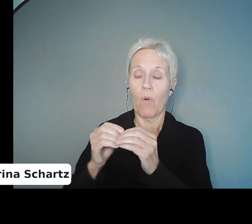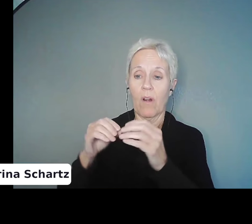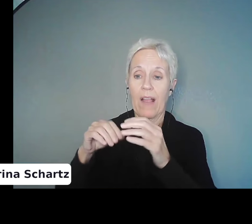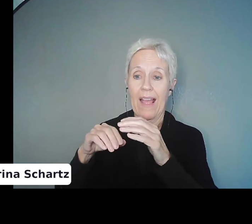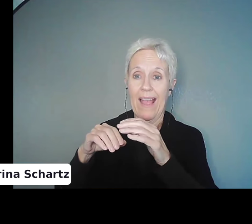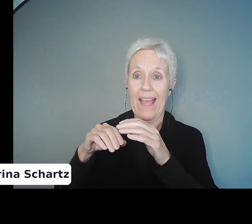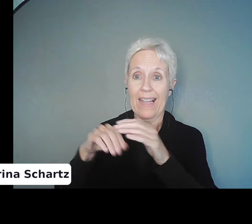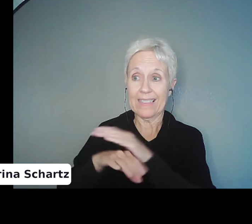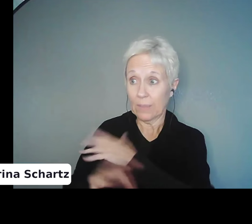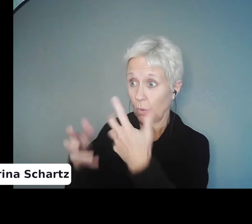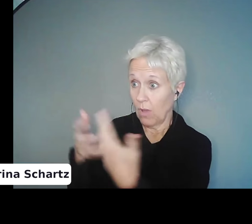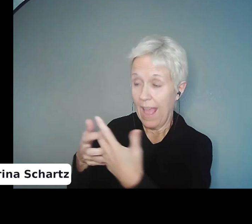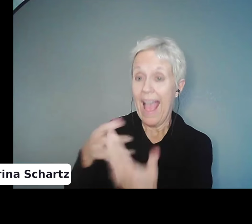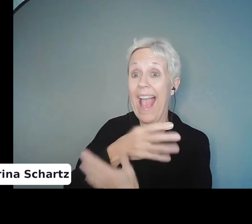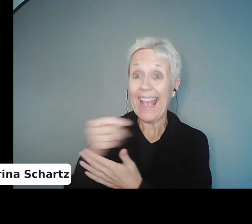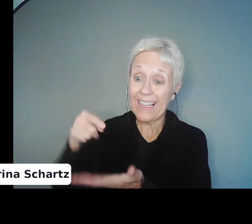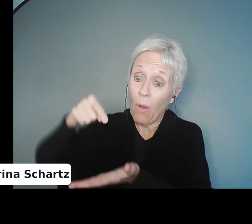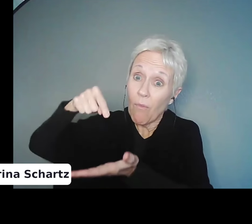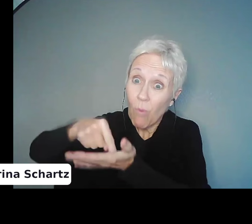Daniel: And yeah.